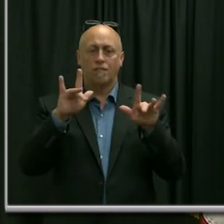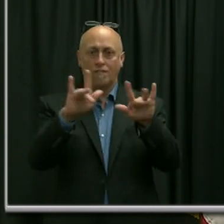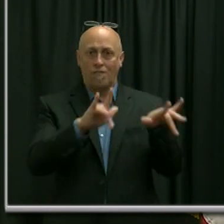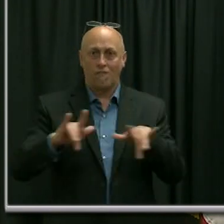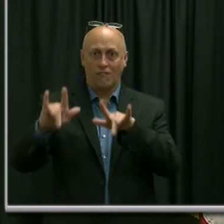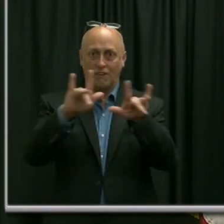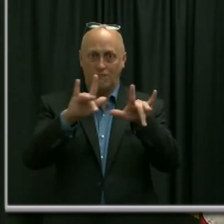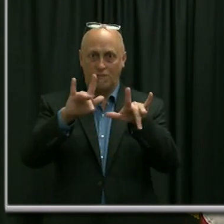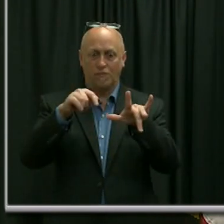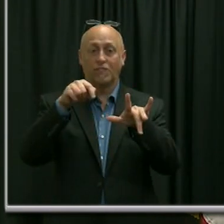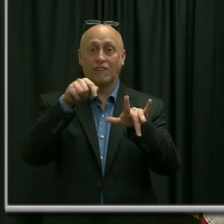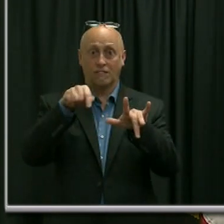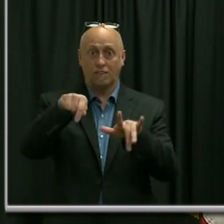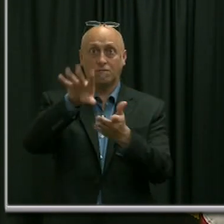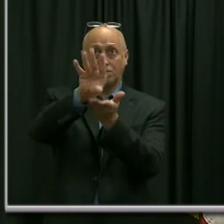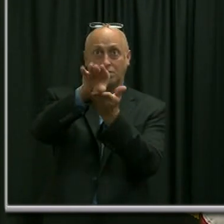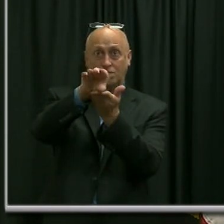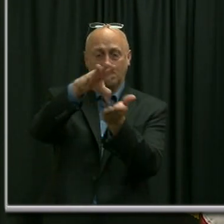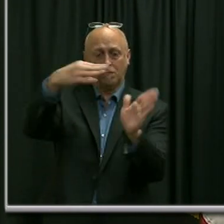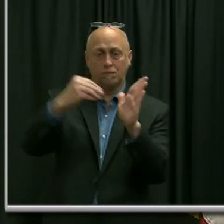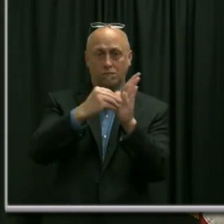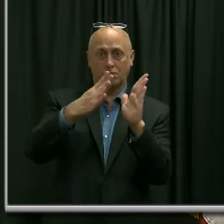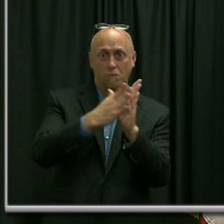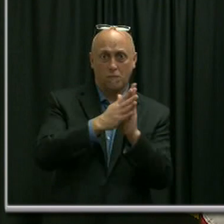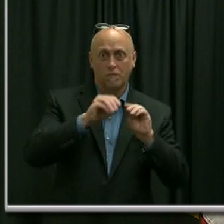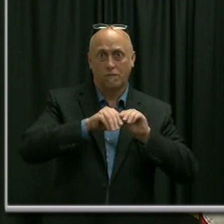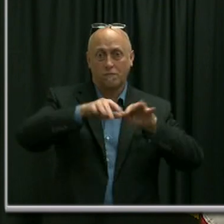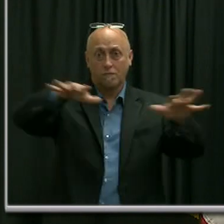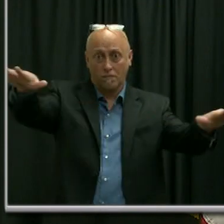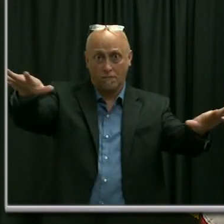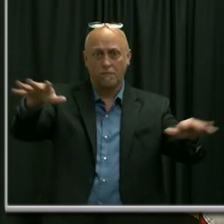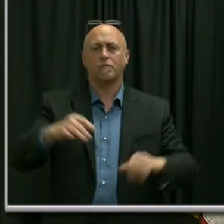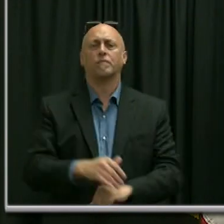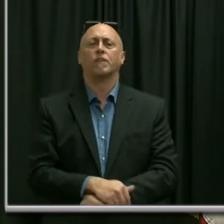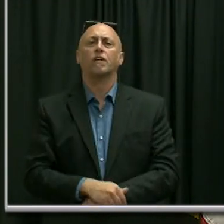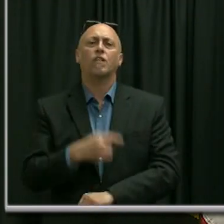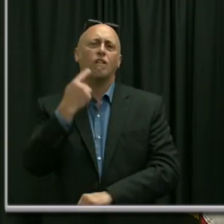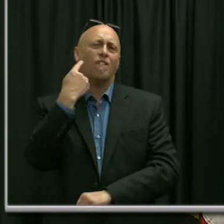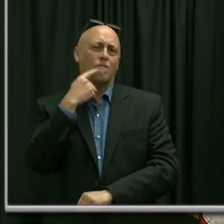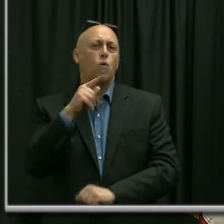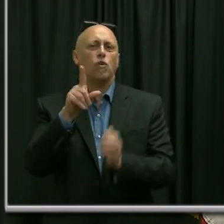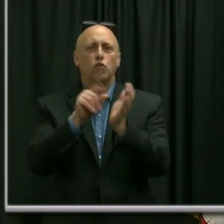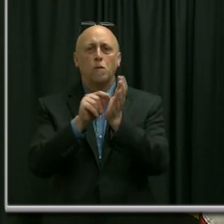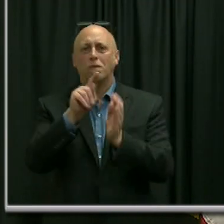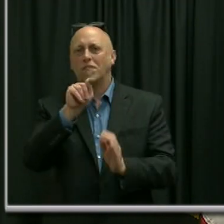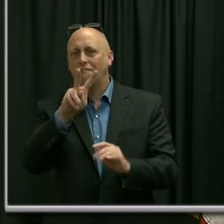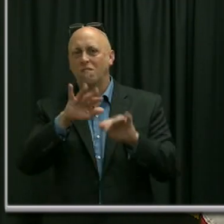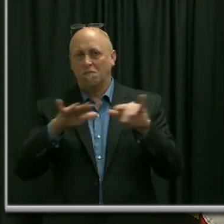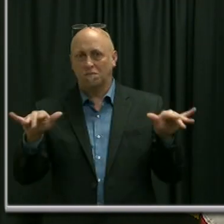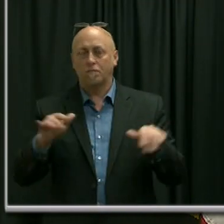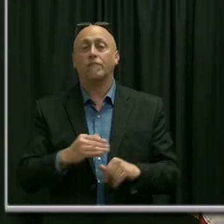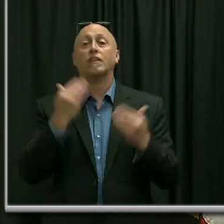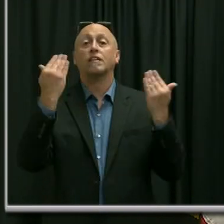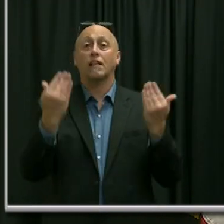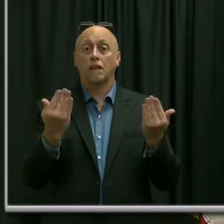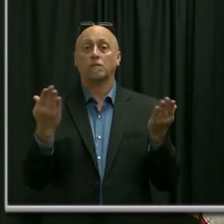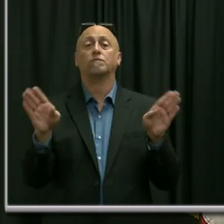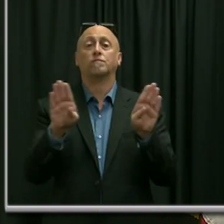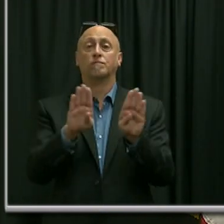MAKE A VIDEO RECORDING OF THIS BROADCAST- AVAILABLE TO. THE